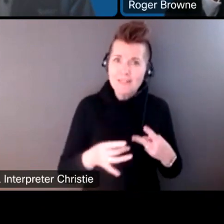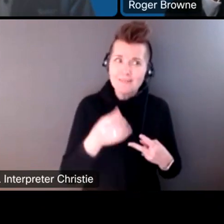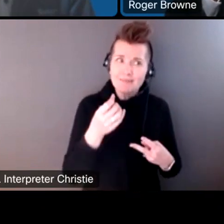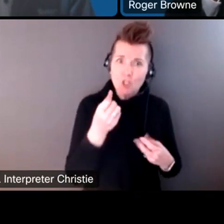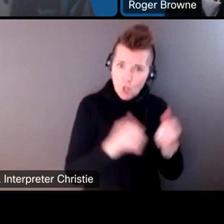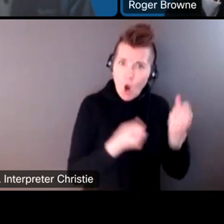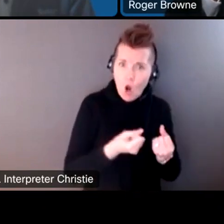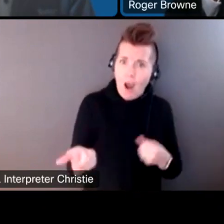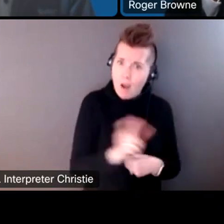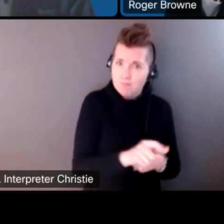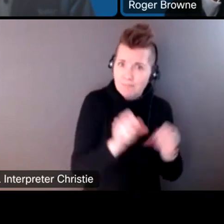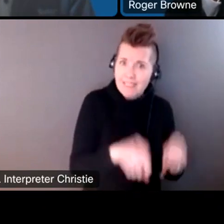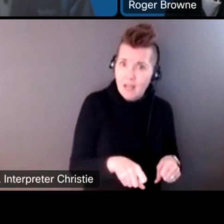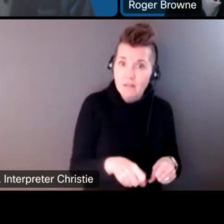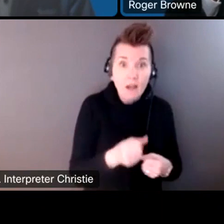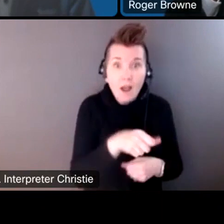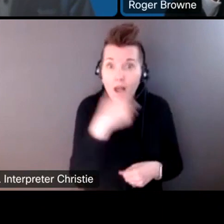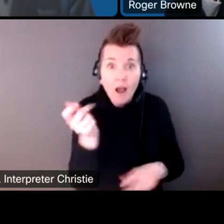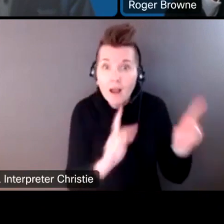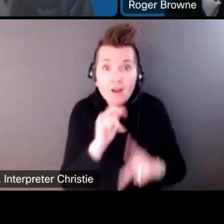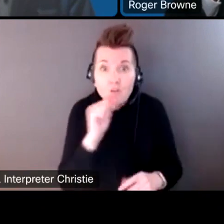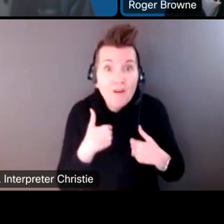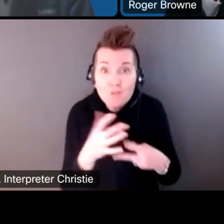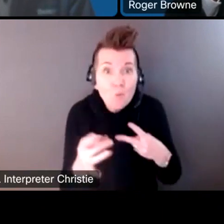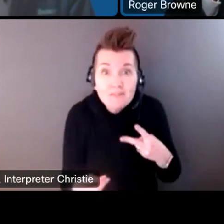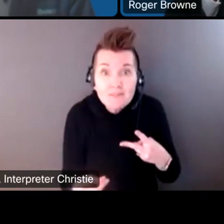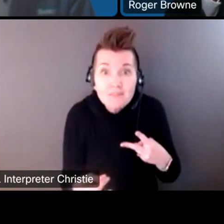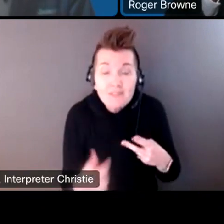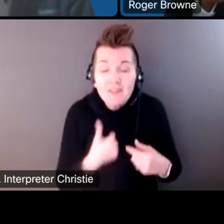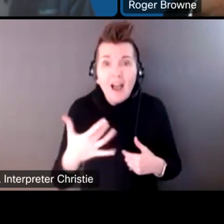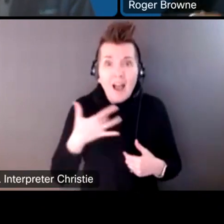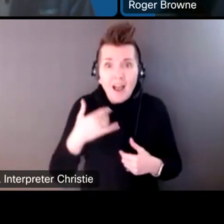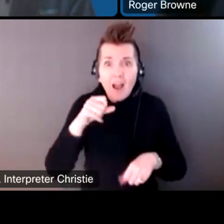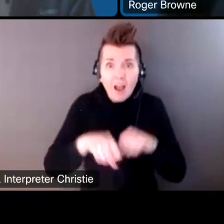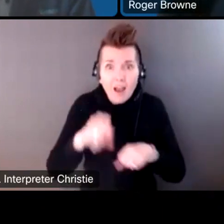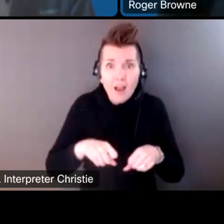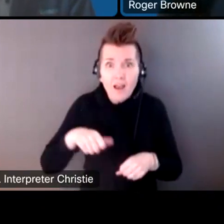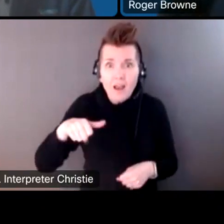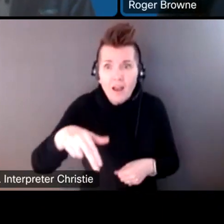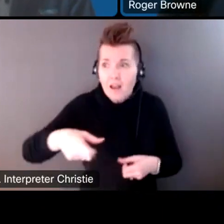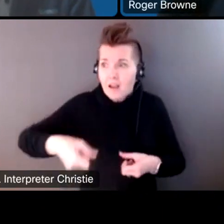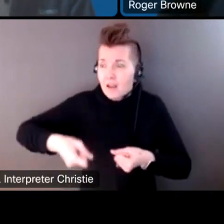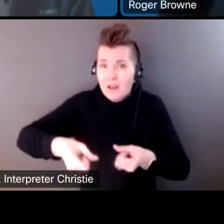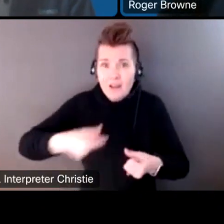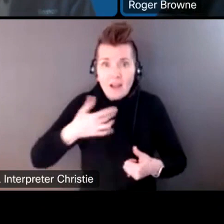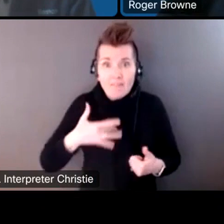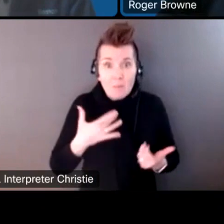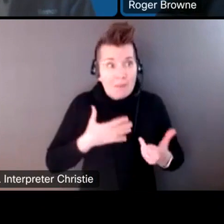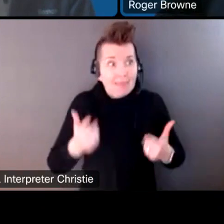And you really feel like you're taking your life in your hands when you go out into traffic, regardless of whether there's a streetcar.